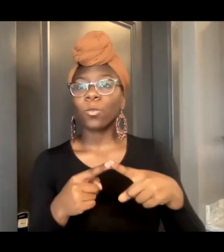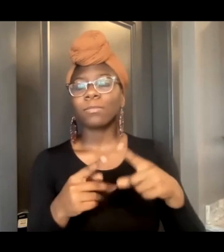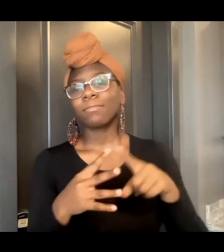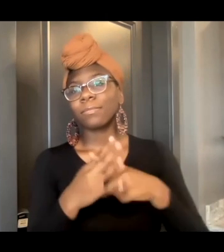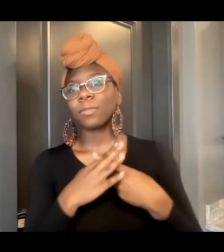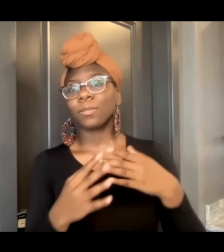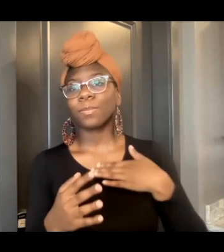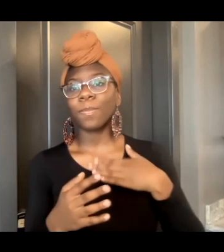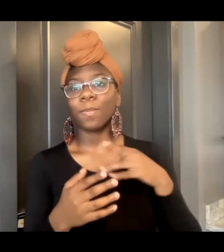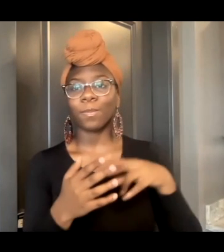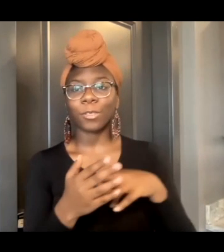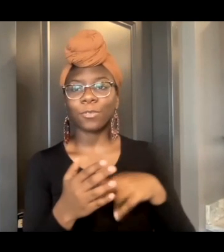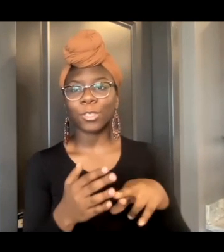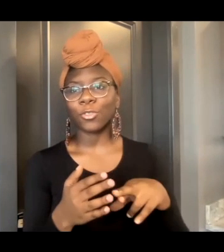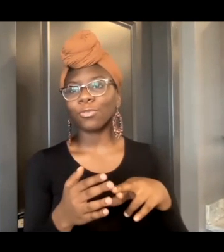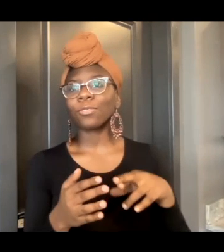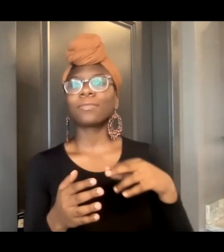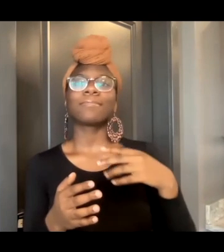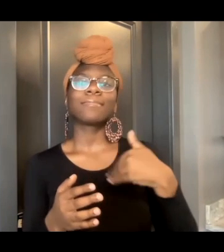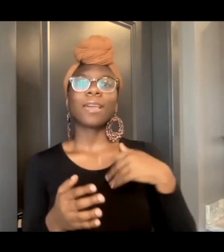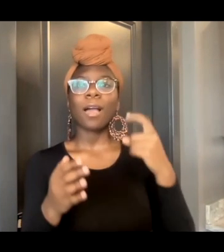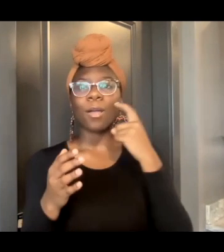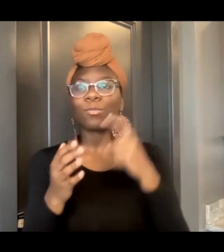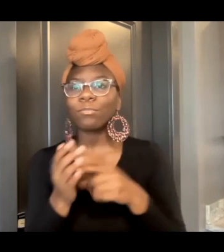When I started my research, I noticed a few things.